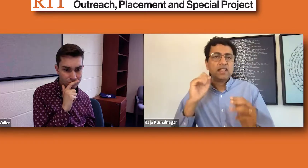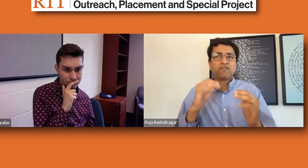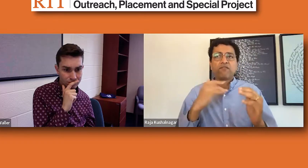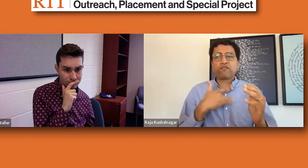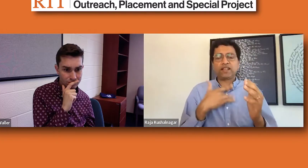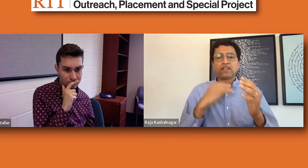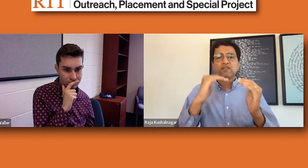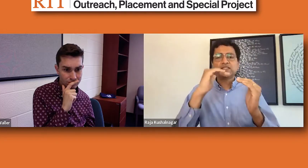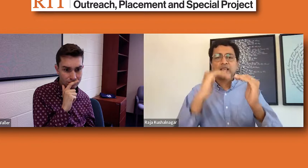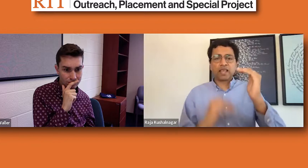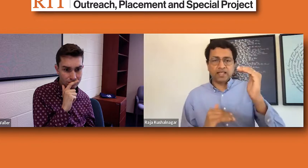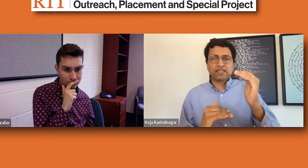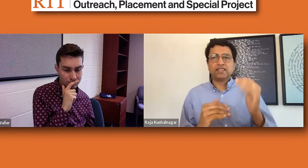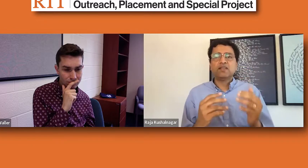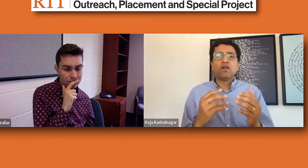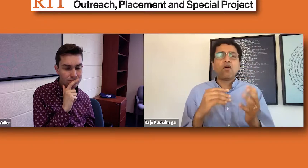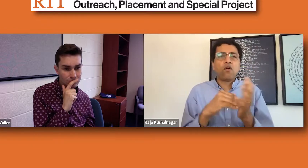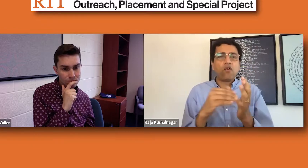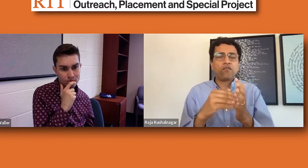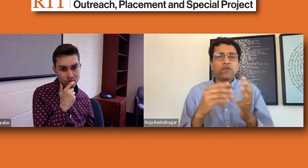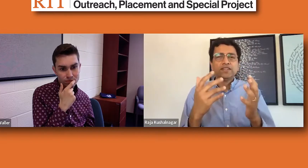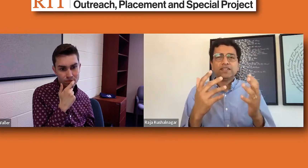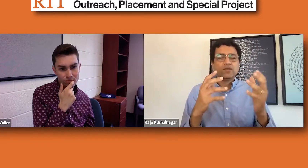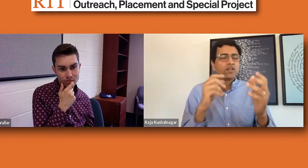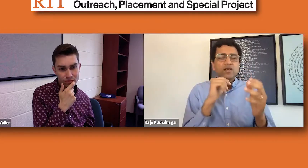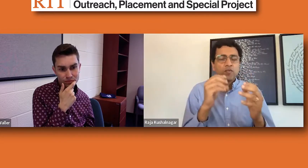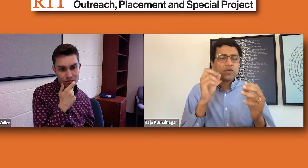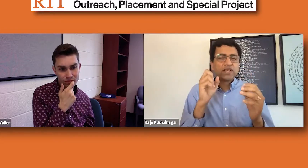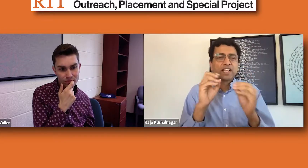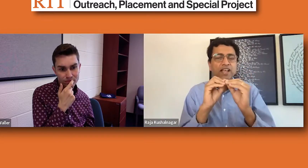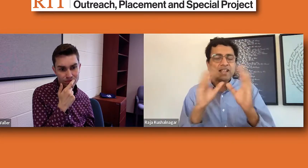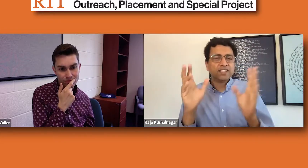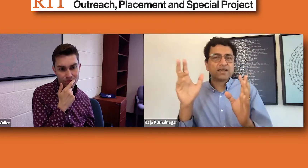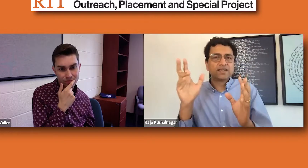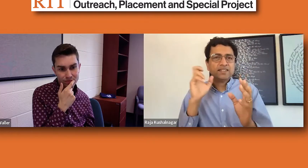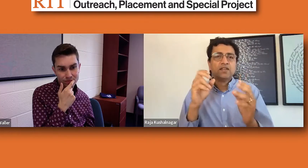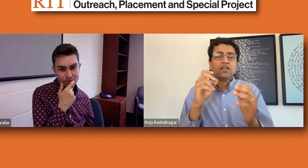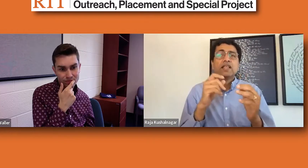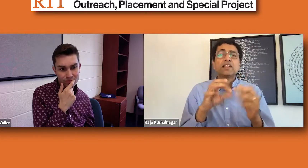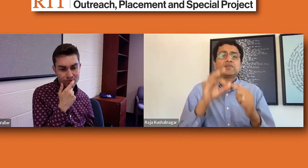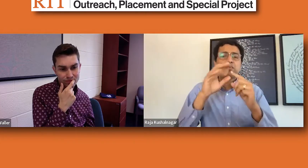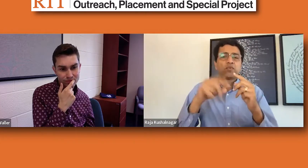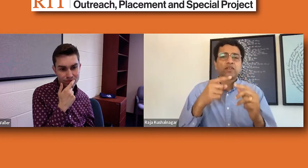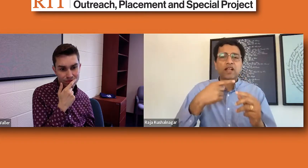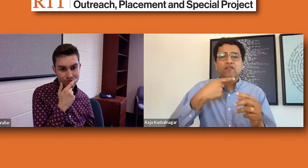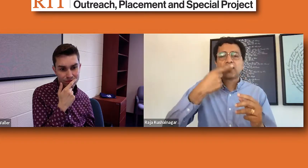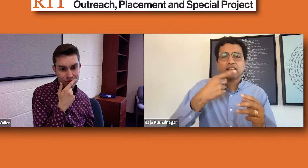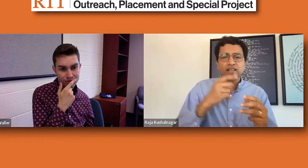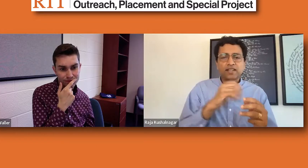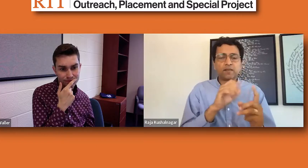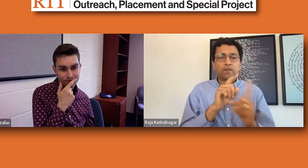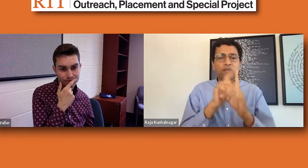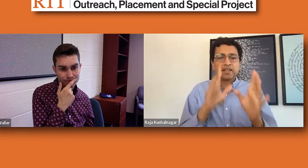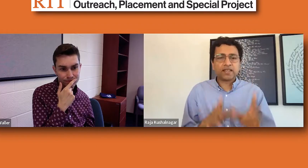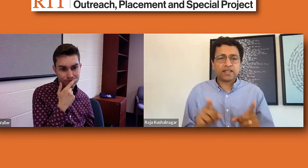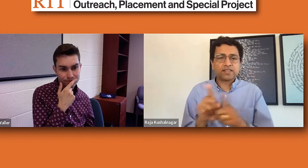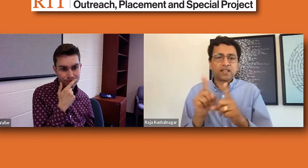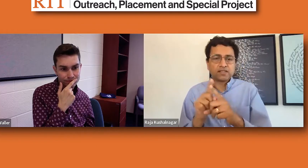because we wanted to include that Deaf perspective, but we didn't want people to feel that there was something superior